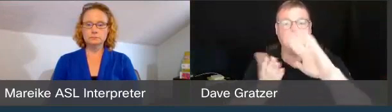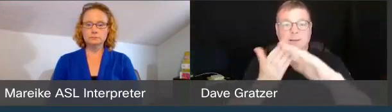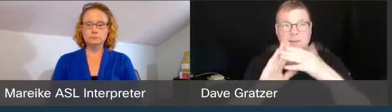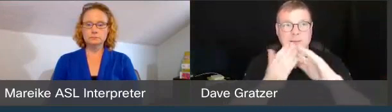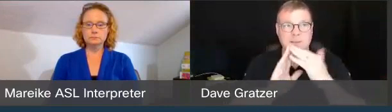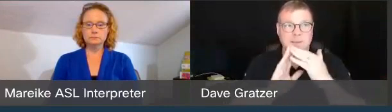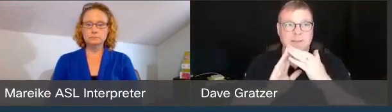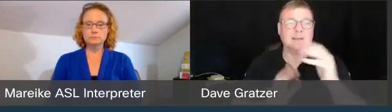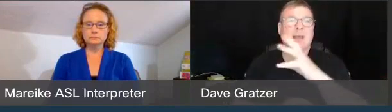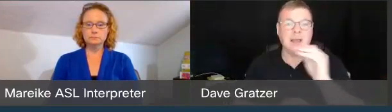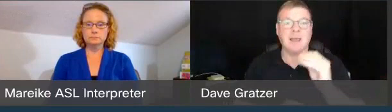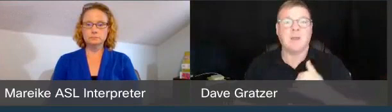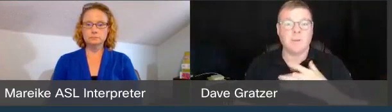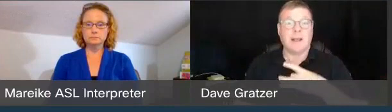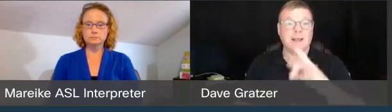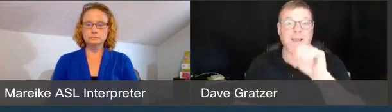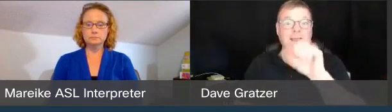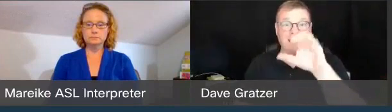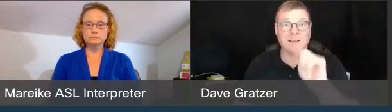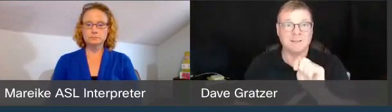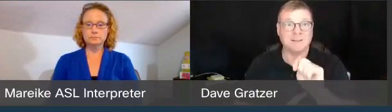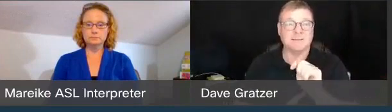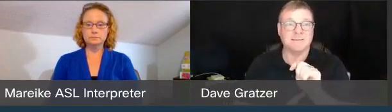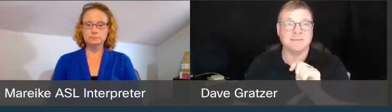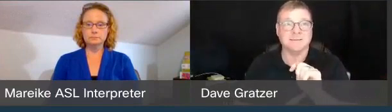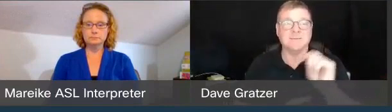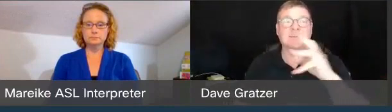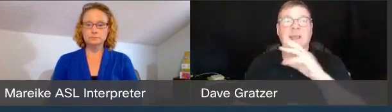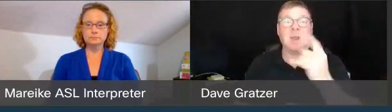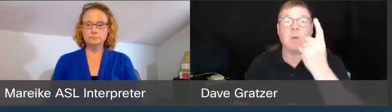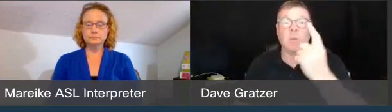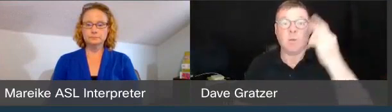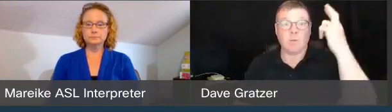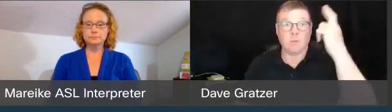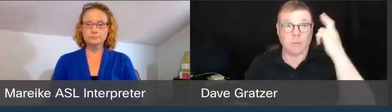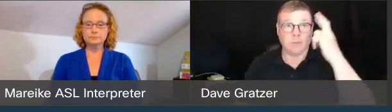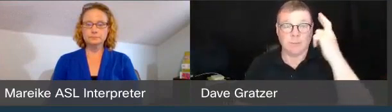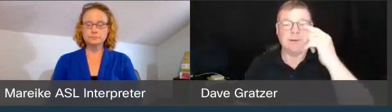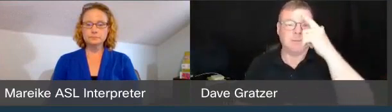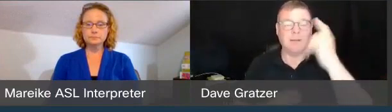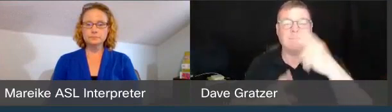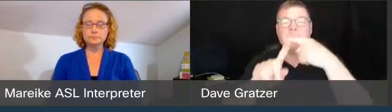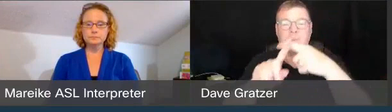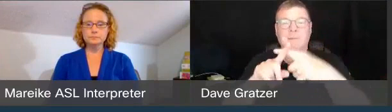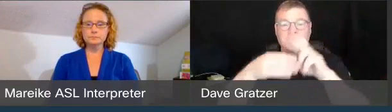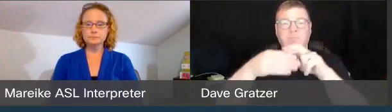And so we like ACT in New York and one reason is because of the positive outcomes that we heard a